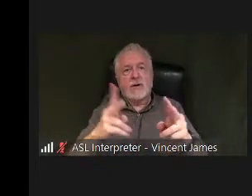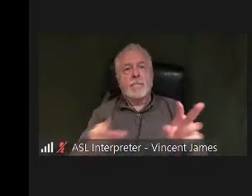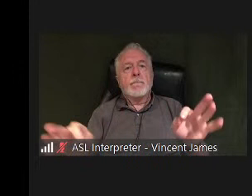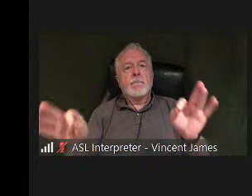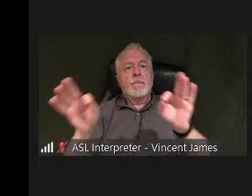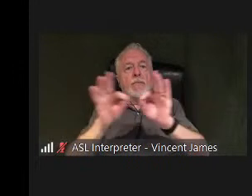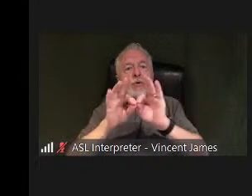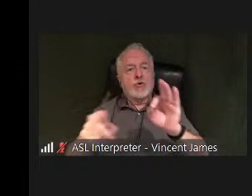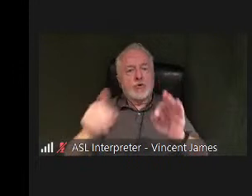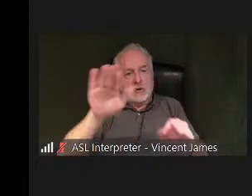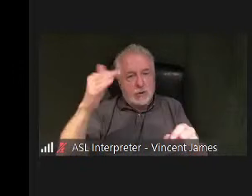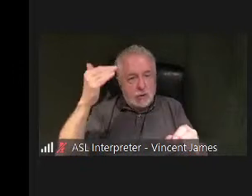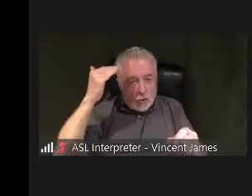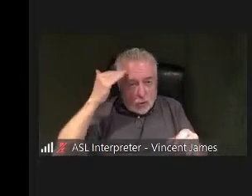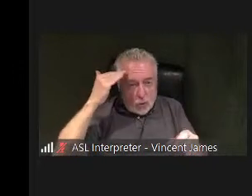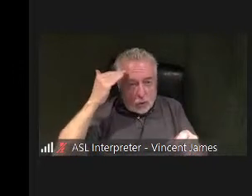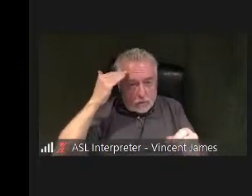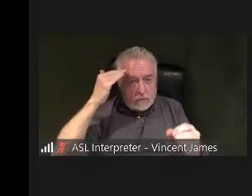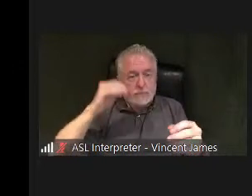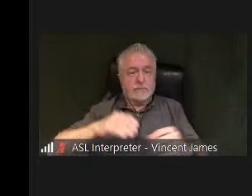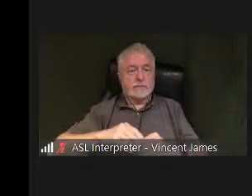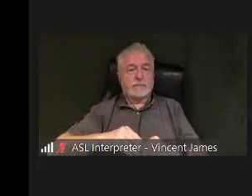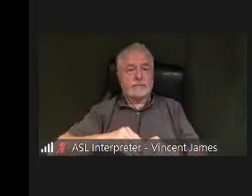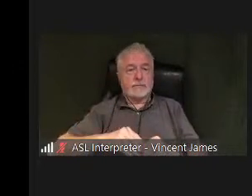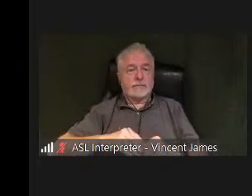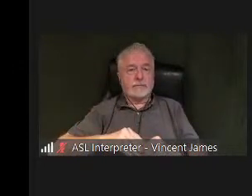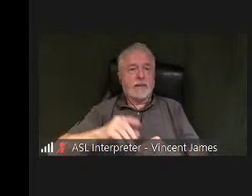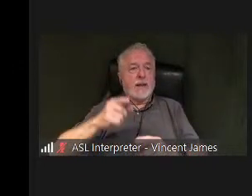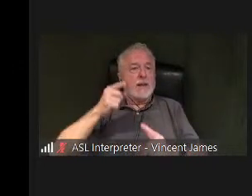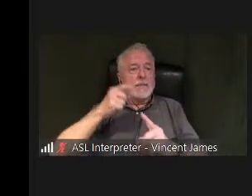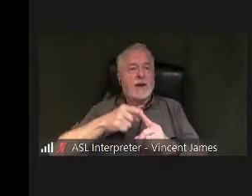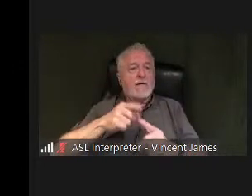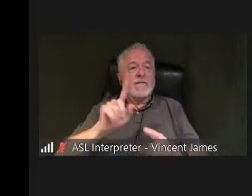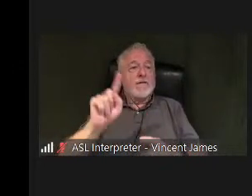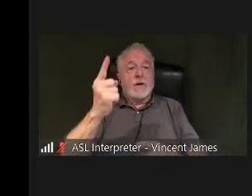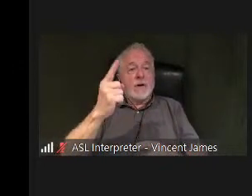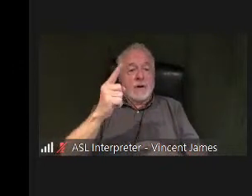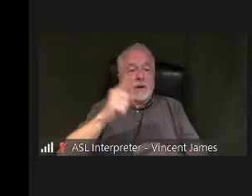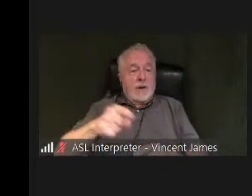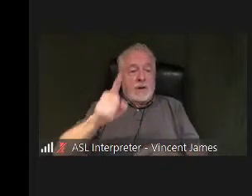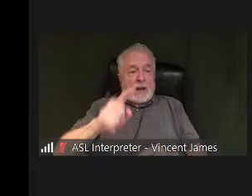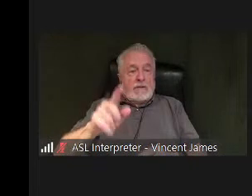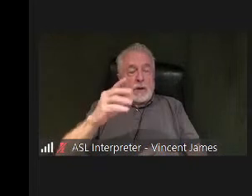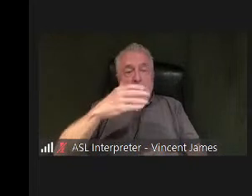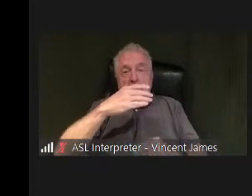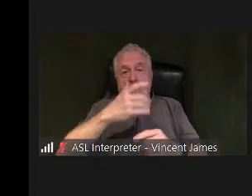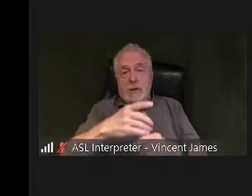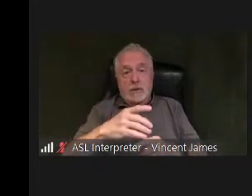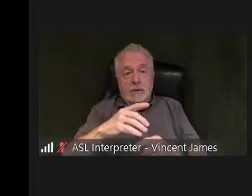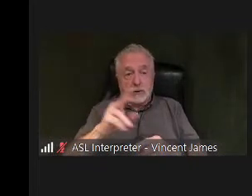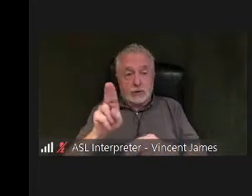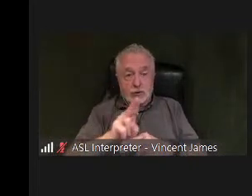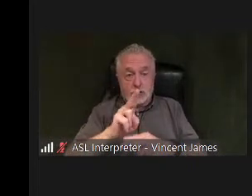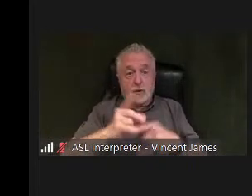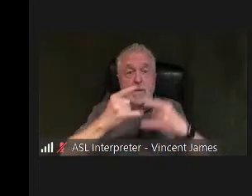so that everybody knows, especially first of all, everybody has to wear masks.